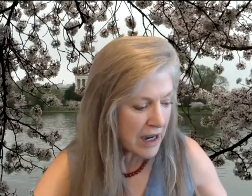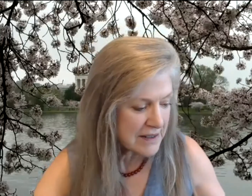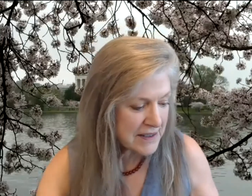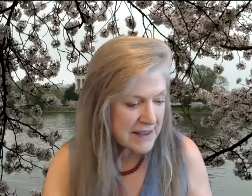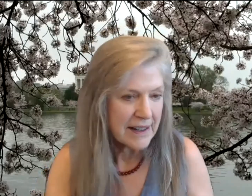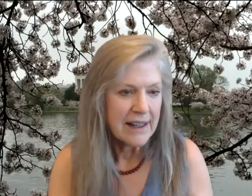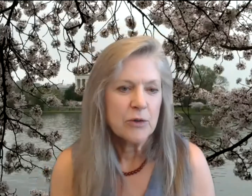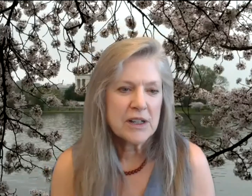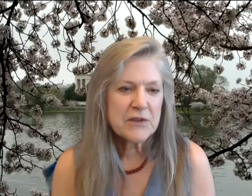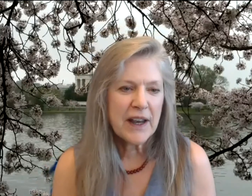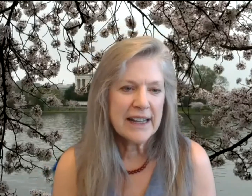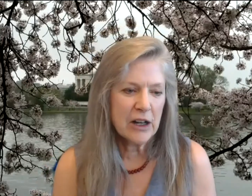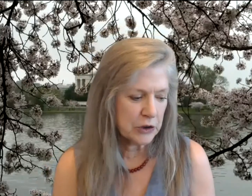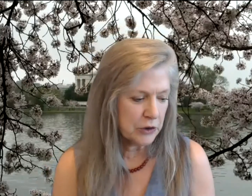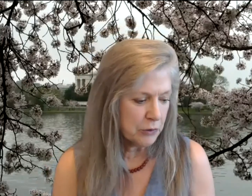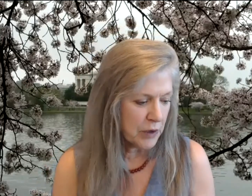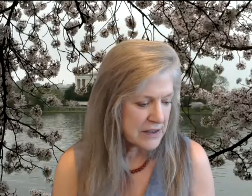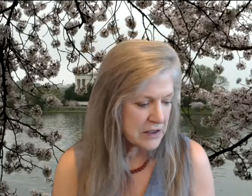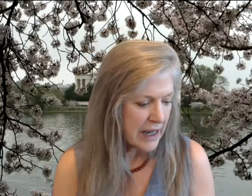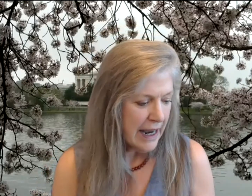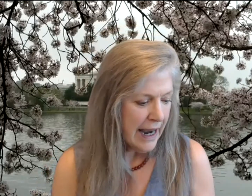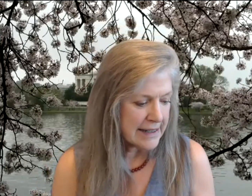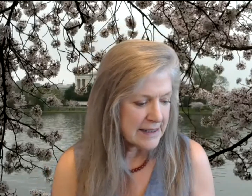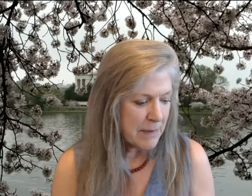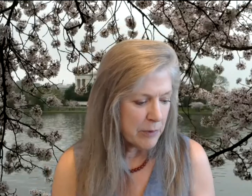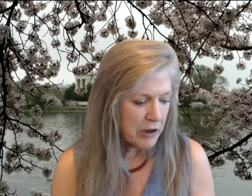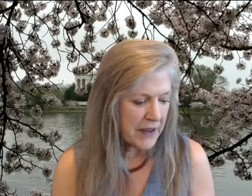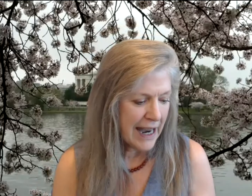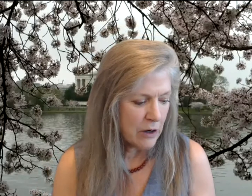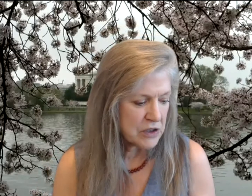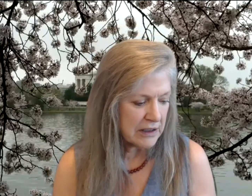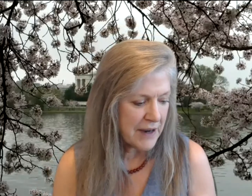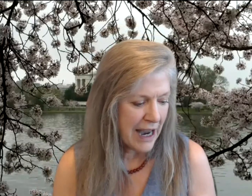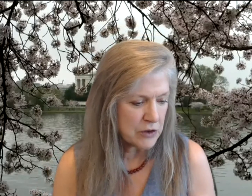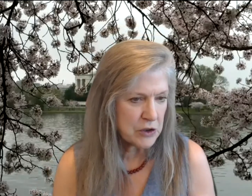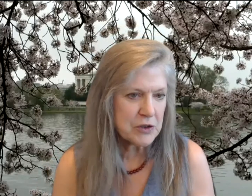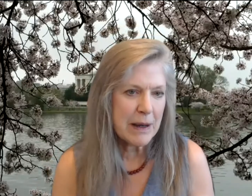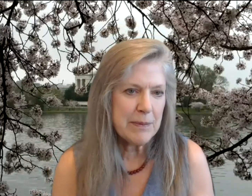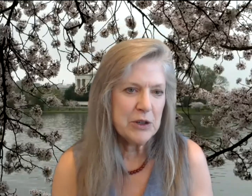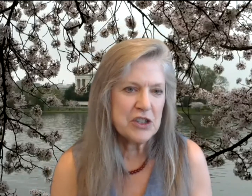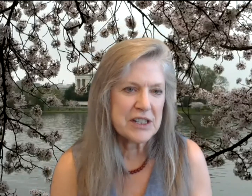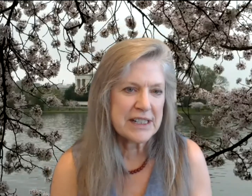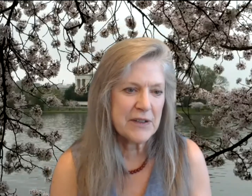Russ Van Gelder. Russ, as a member of the Council of Councils, maybe you can just give